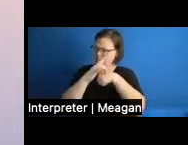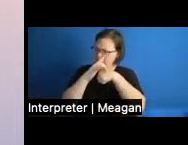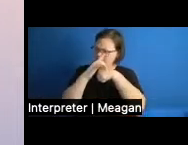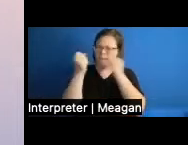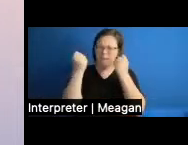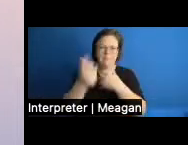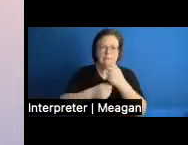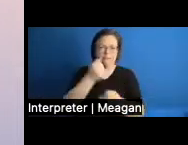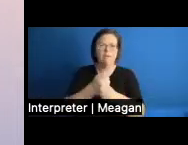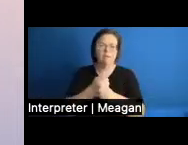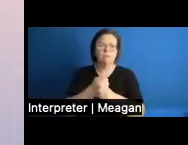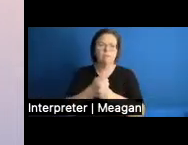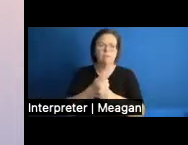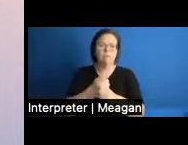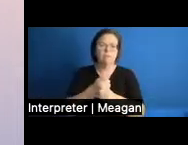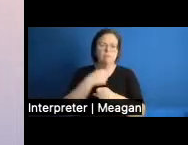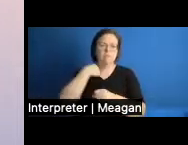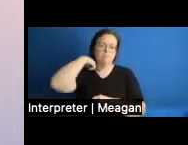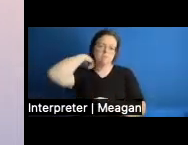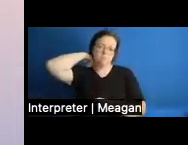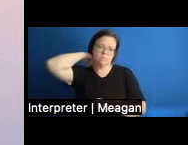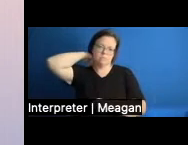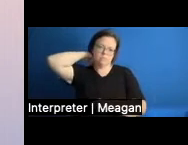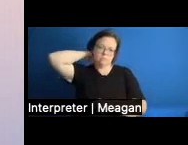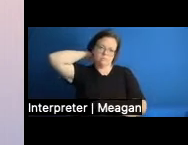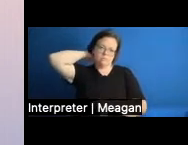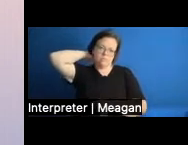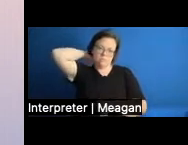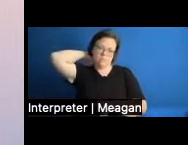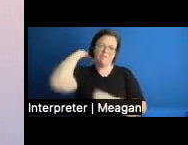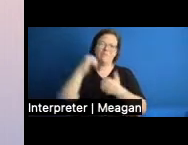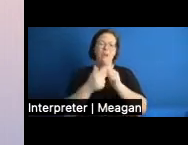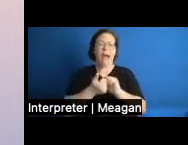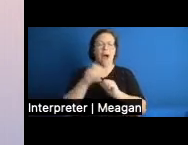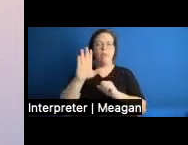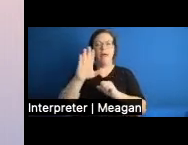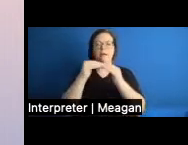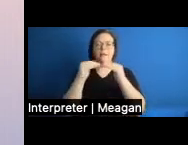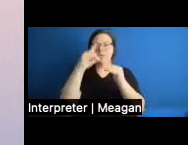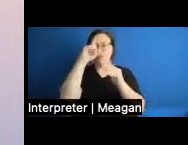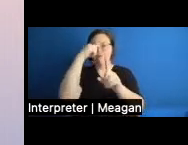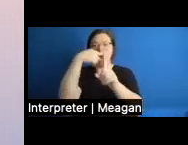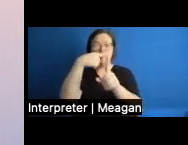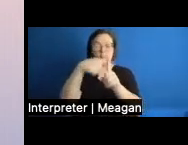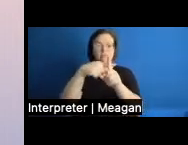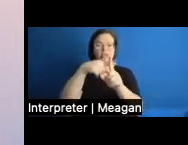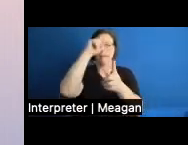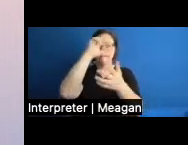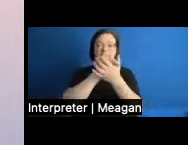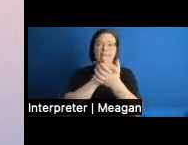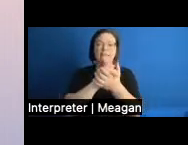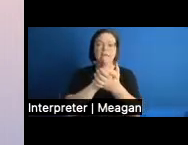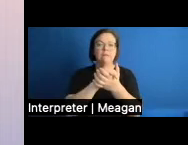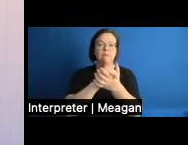how this level of optimism and this level of believing about the body's future